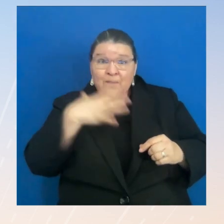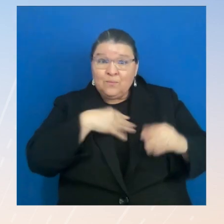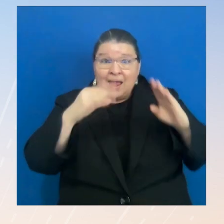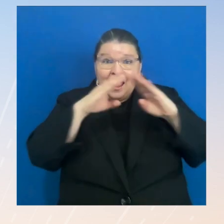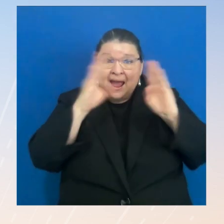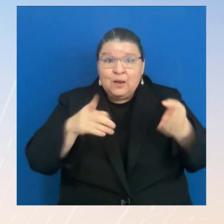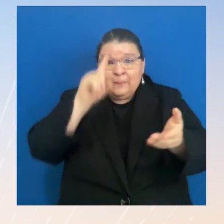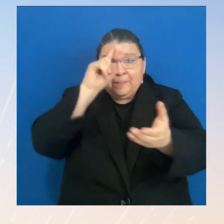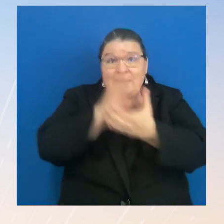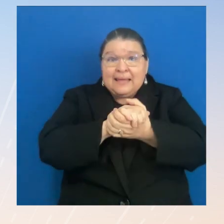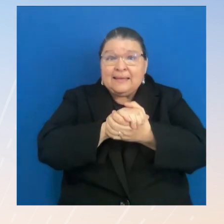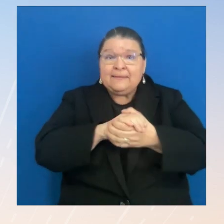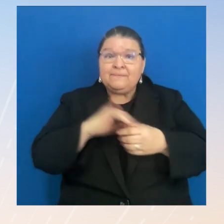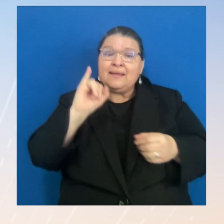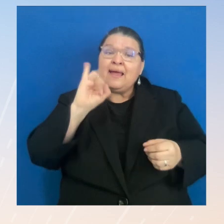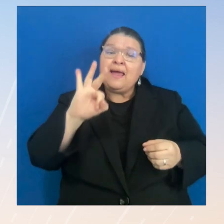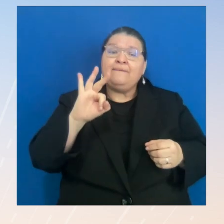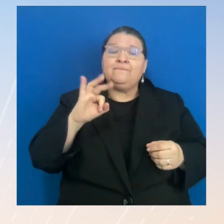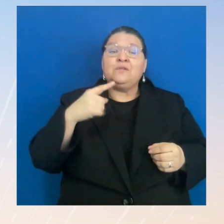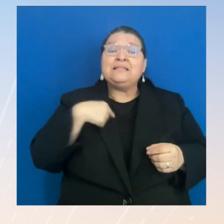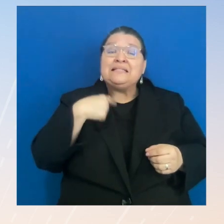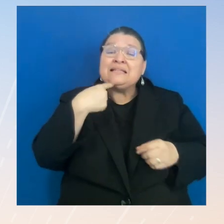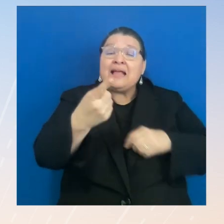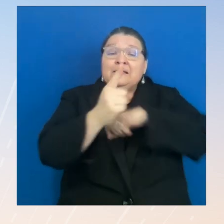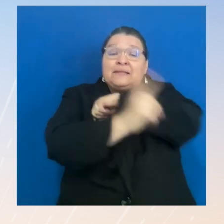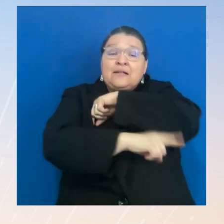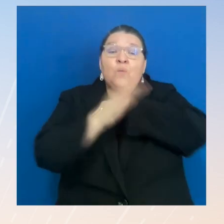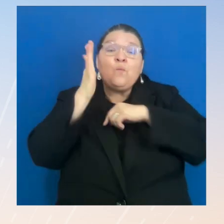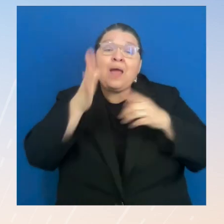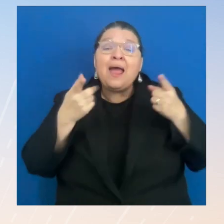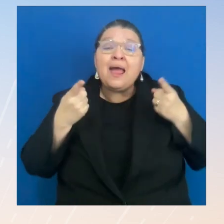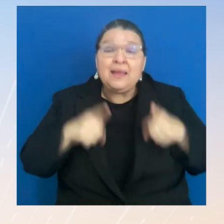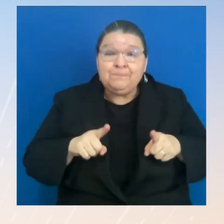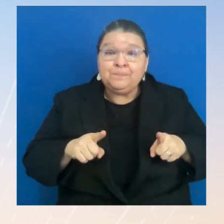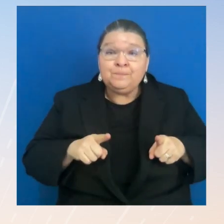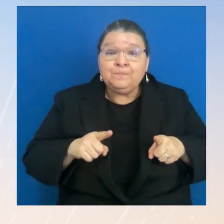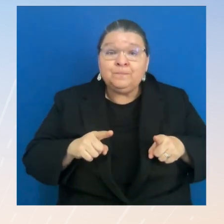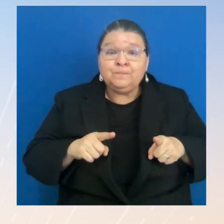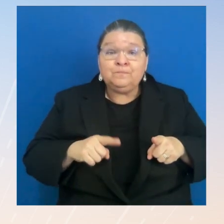directly with China and Chinese leadership and not through the media at this point in time.